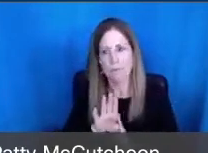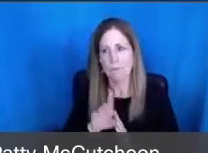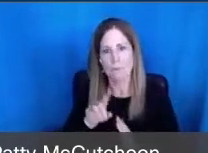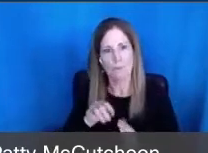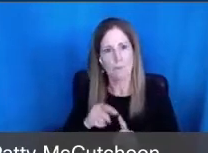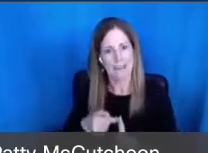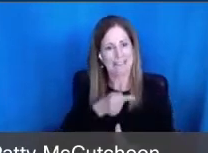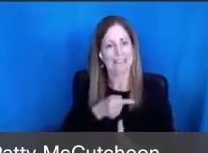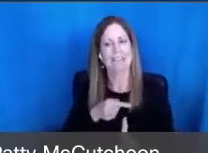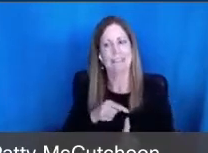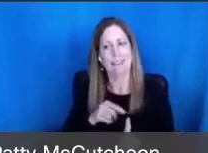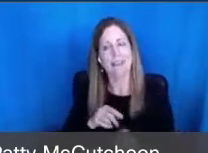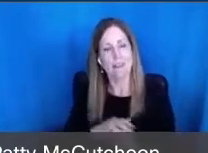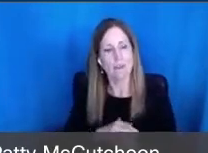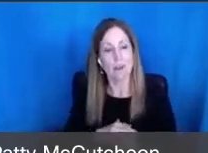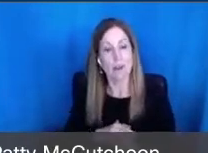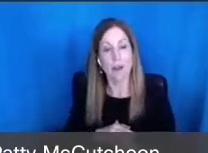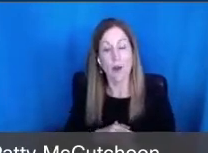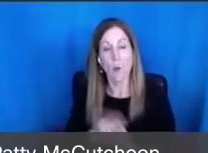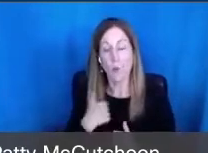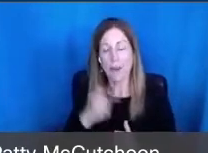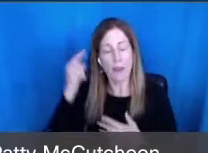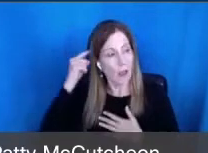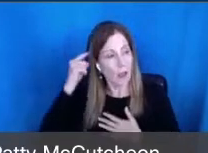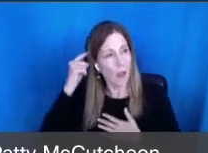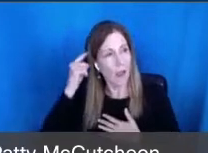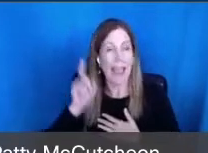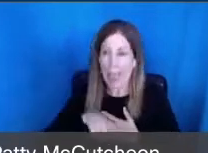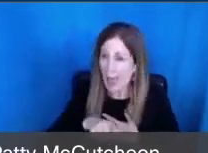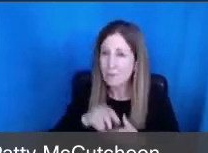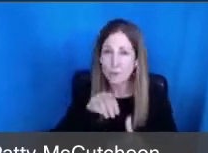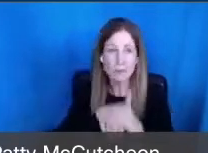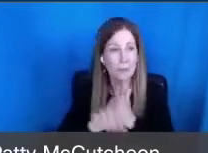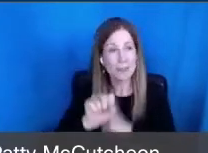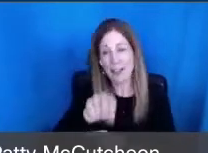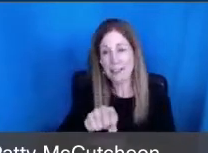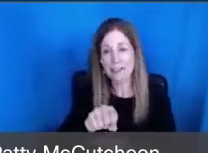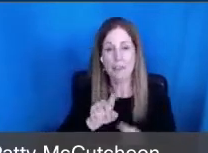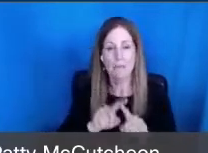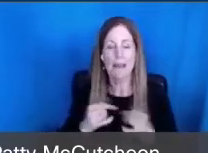The mindset focus moved from "We know we have to do this," To "Now we know how,